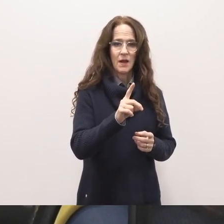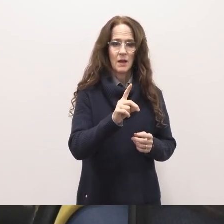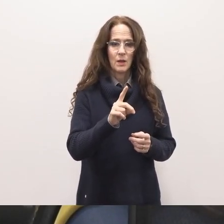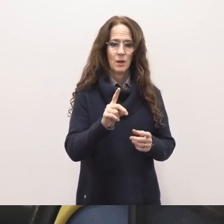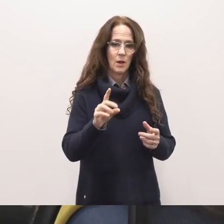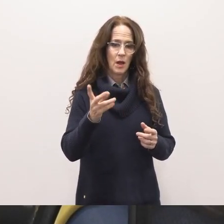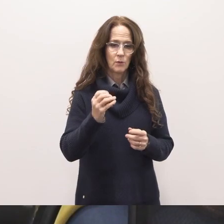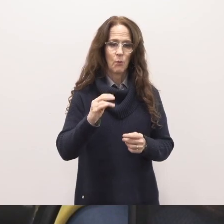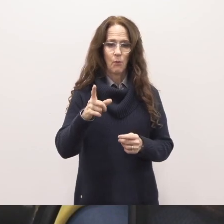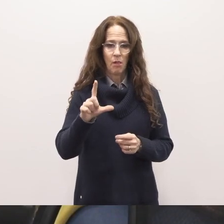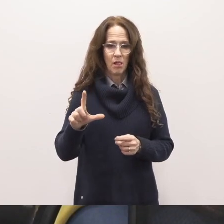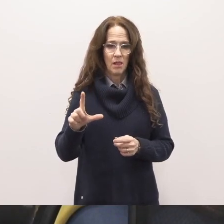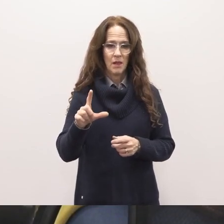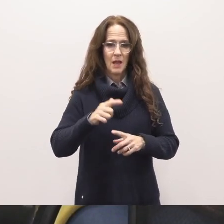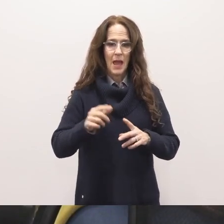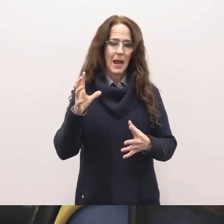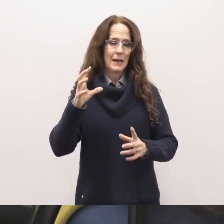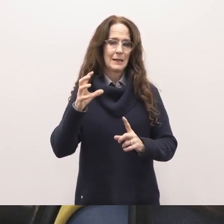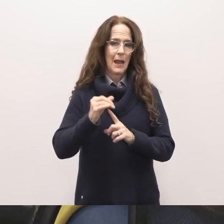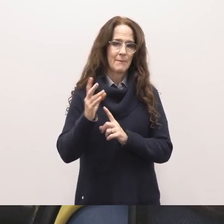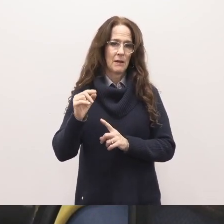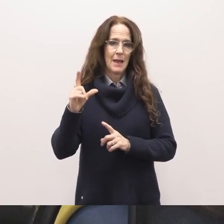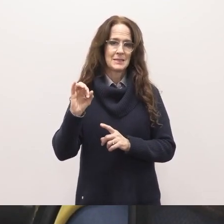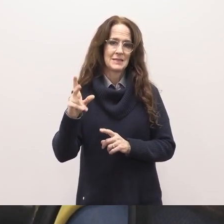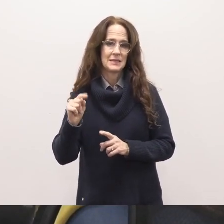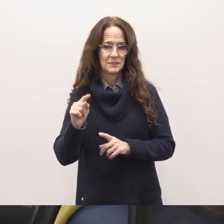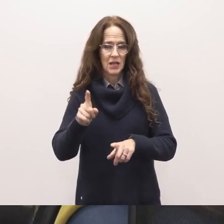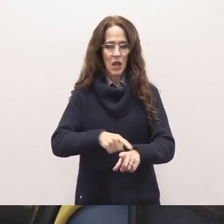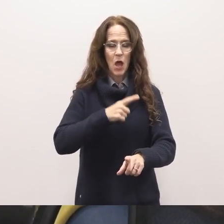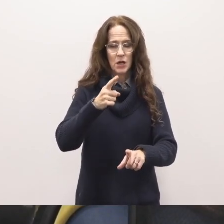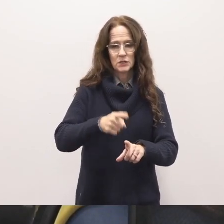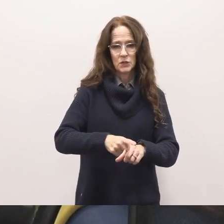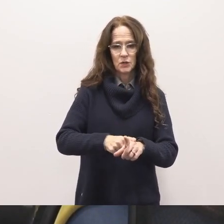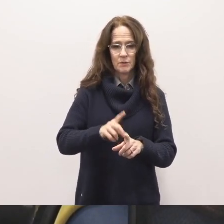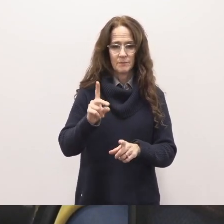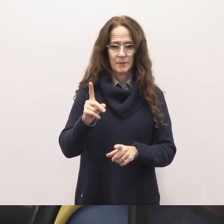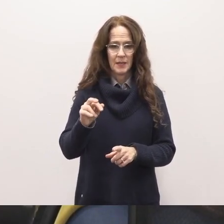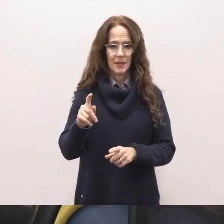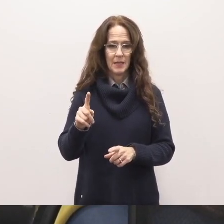So you're seeing things like capital assets and long-term debt. And estimates, really big numbers